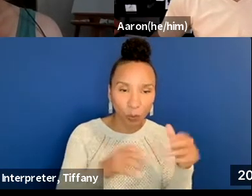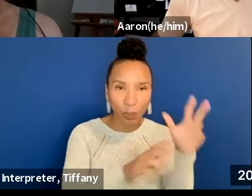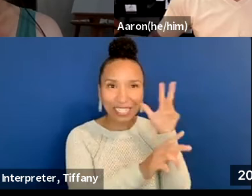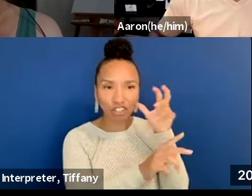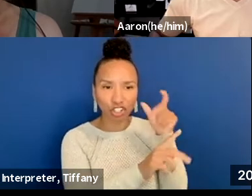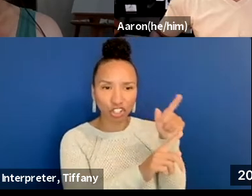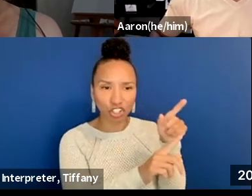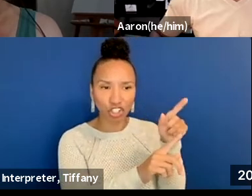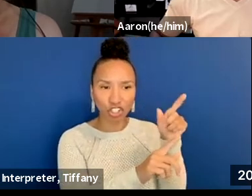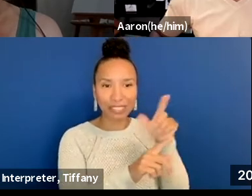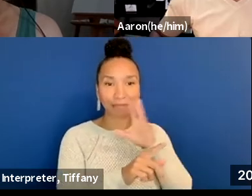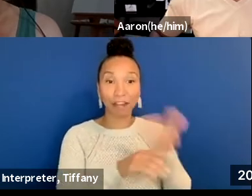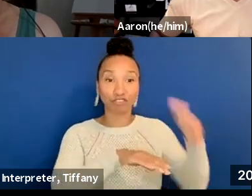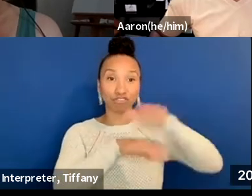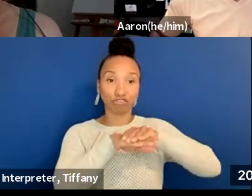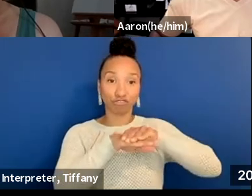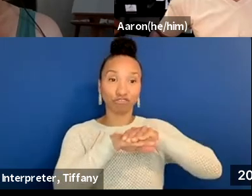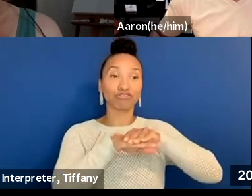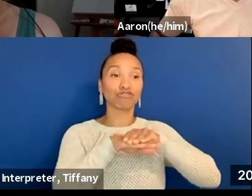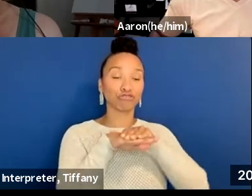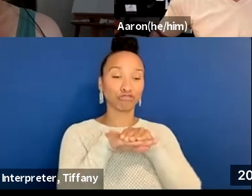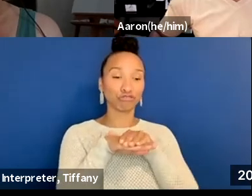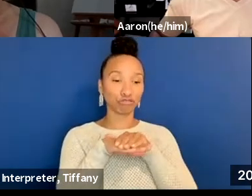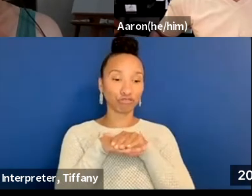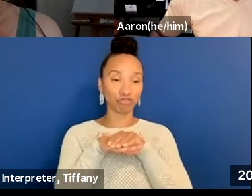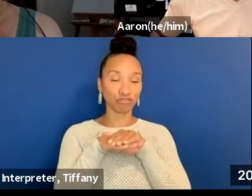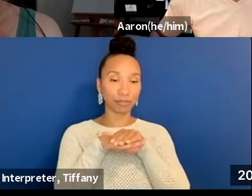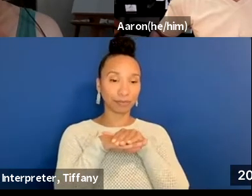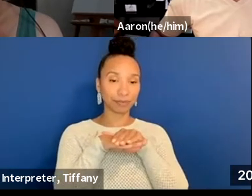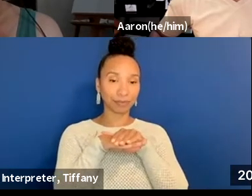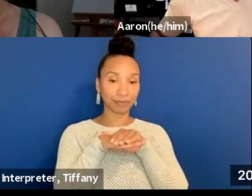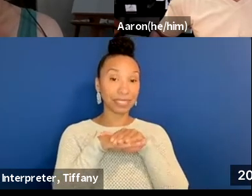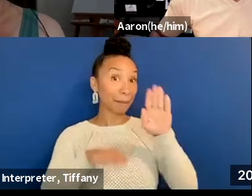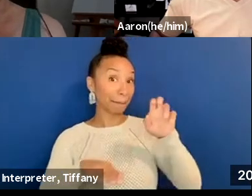Benjamin (they/them/elle): Sure, I can but i'm also hearing Spanish interpretation now. Benjamin (they/them/elle): Today, no audio.